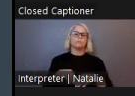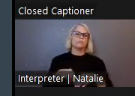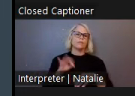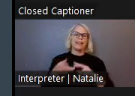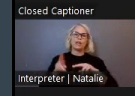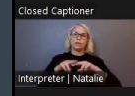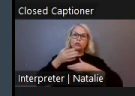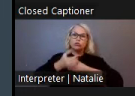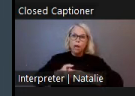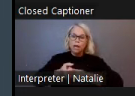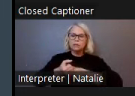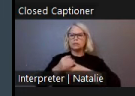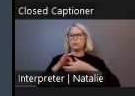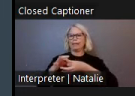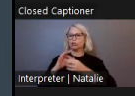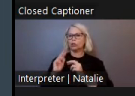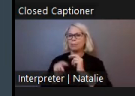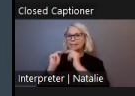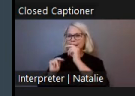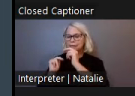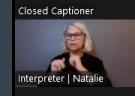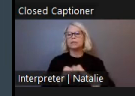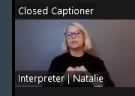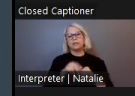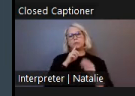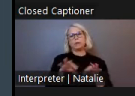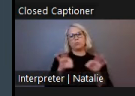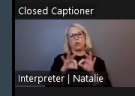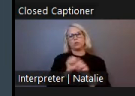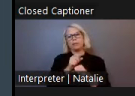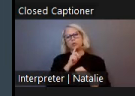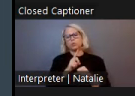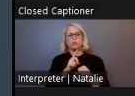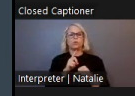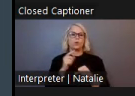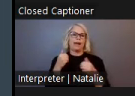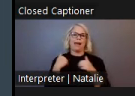and relationship building is really essential to making sure that we have a community that